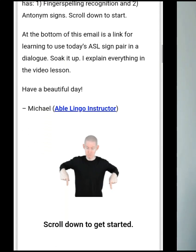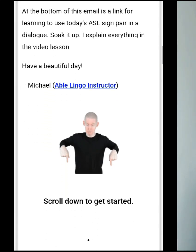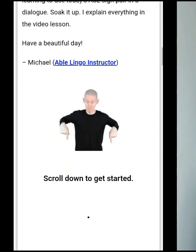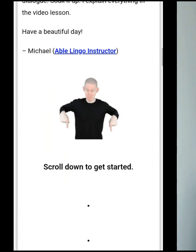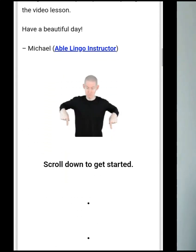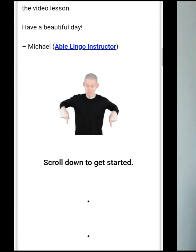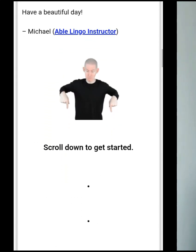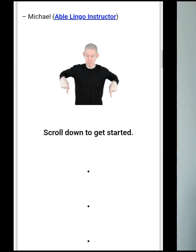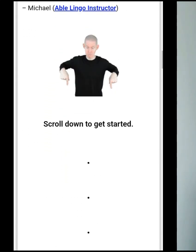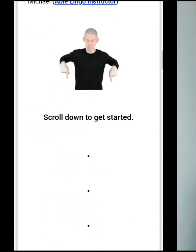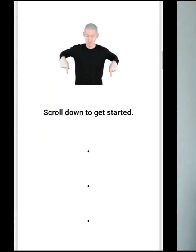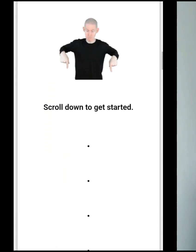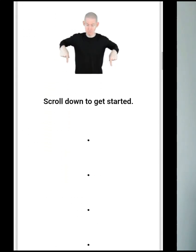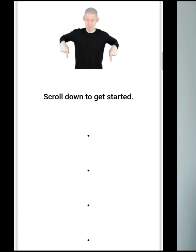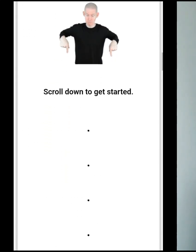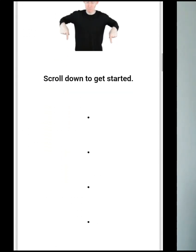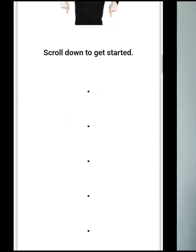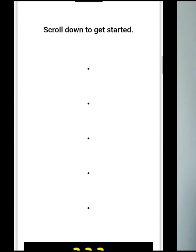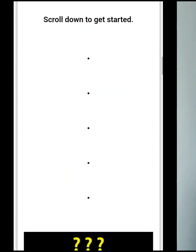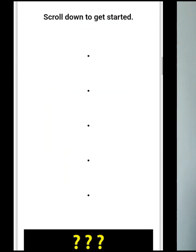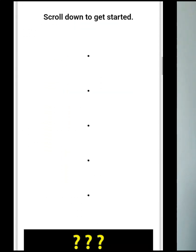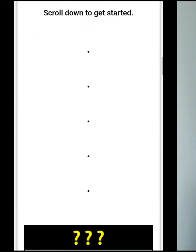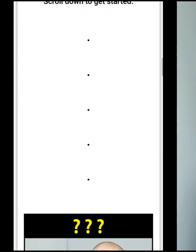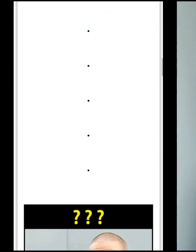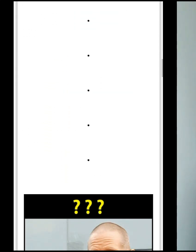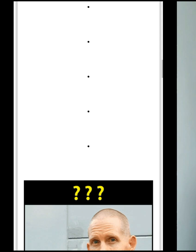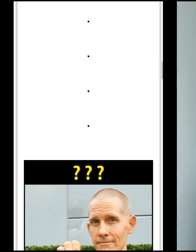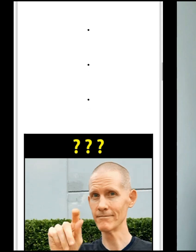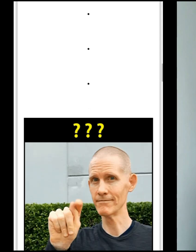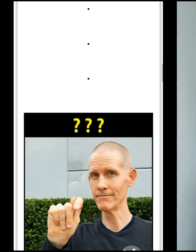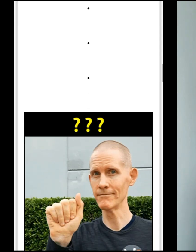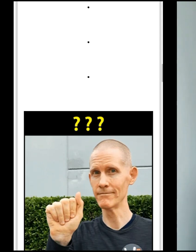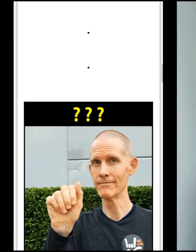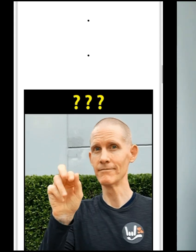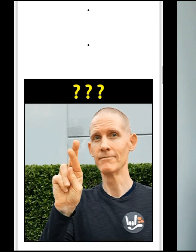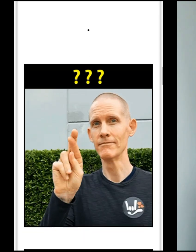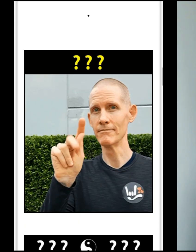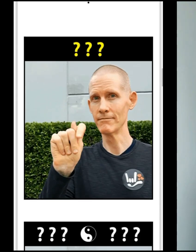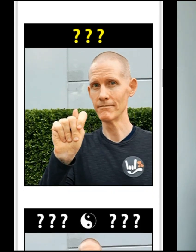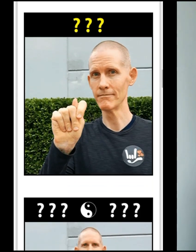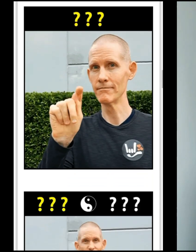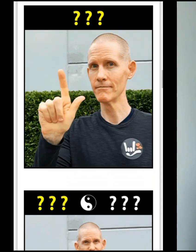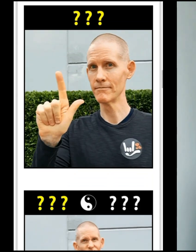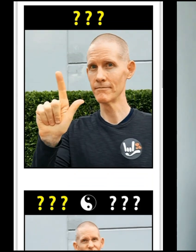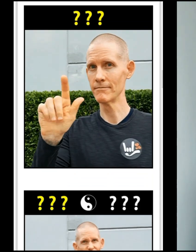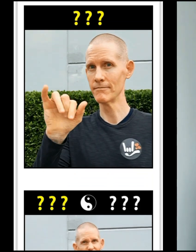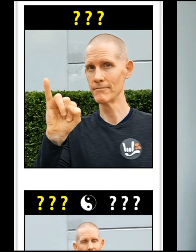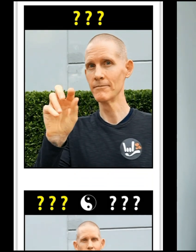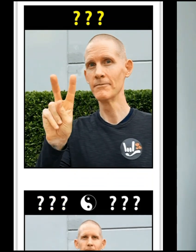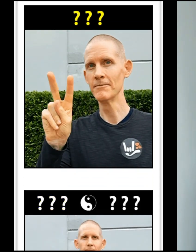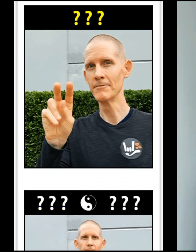alright scroll down to get started we got some dots, let's scroll down the first thing, you're going to see me signing